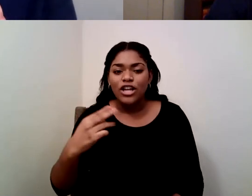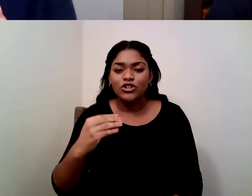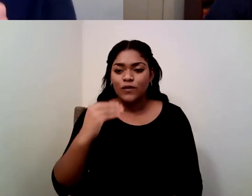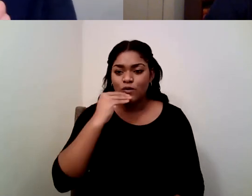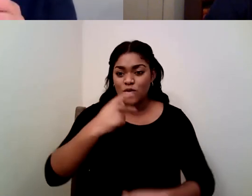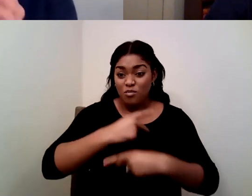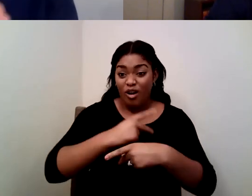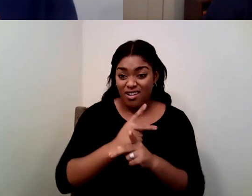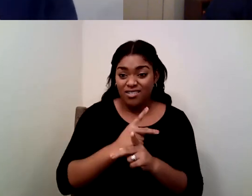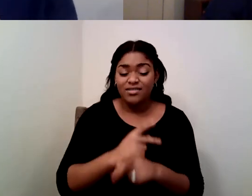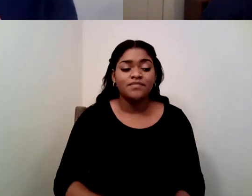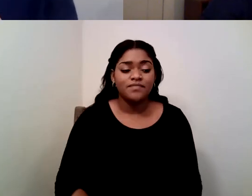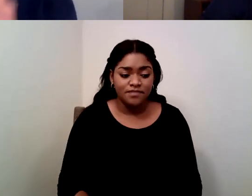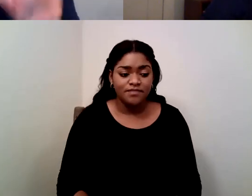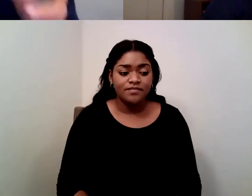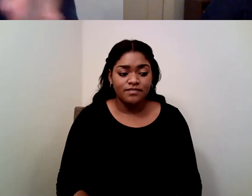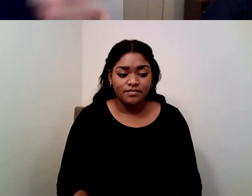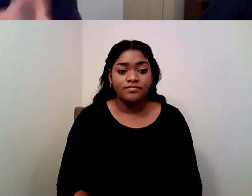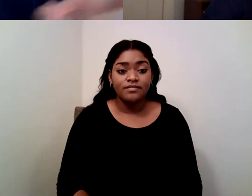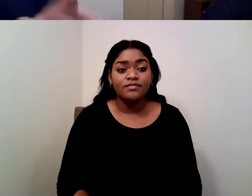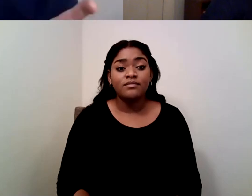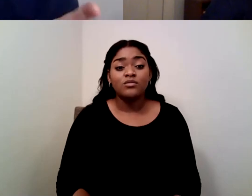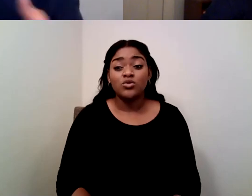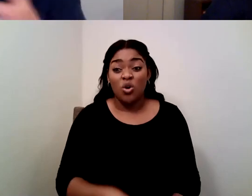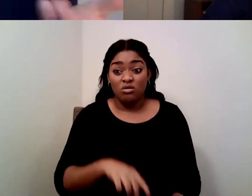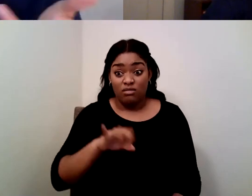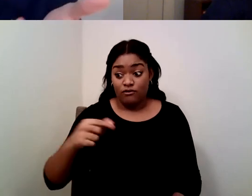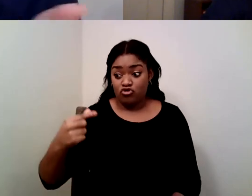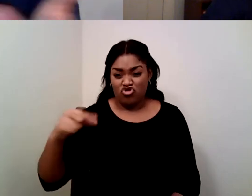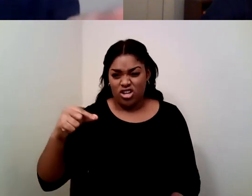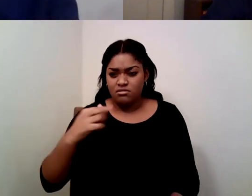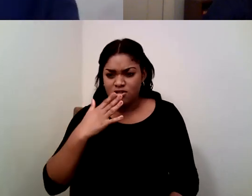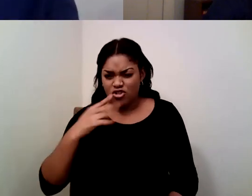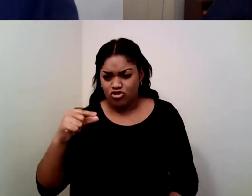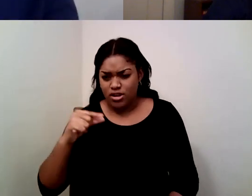And so when it is green, when it has not been roasted which probably no one on the call